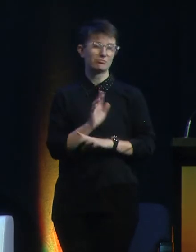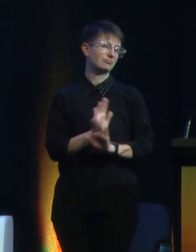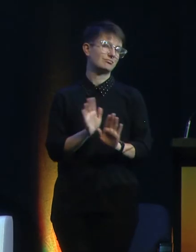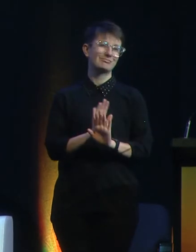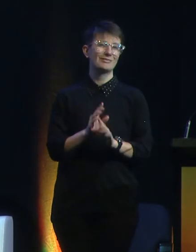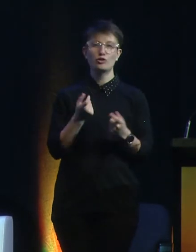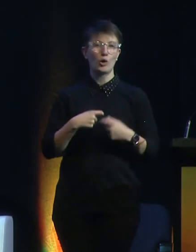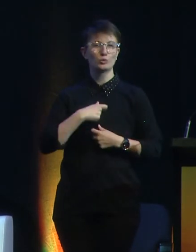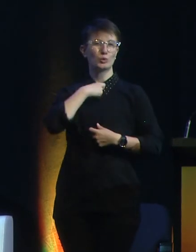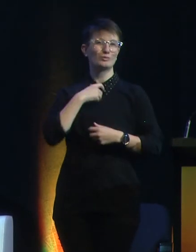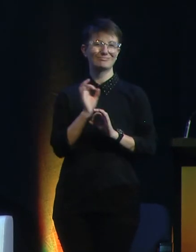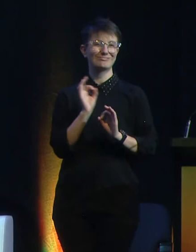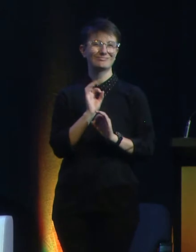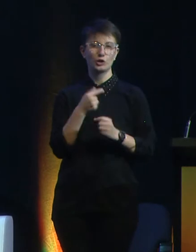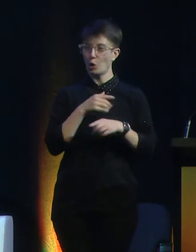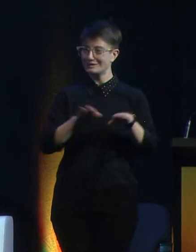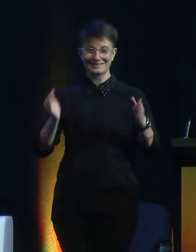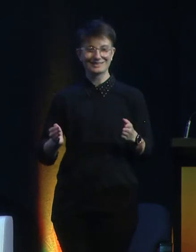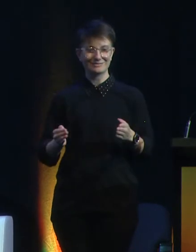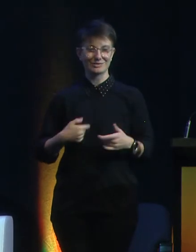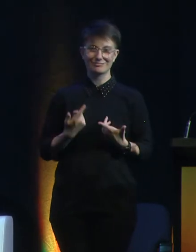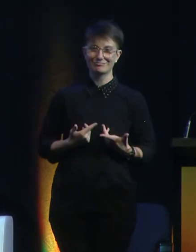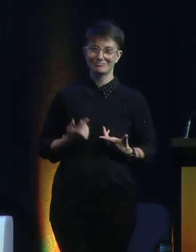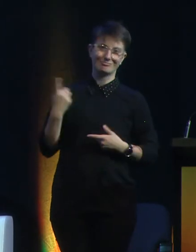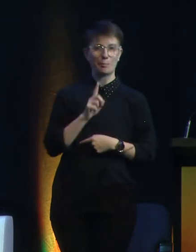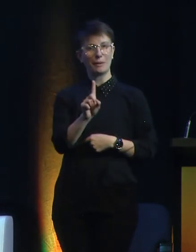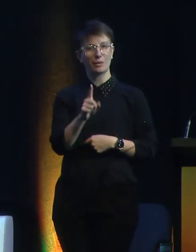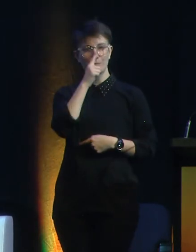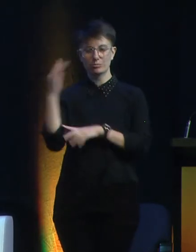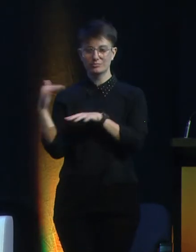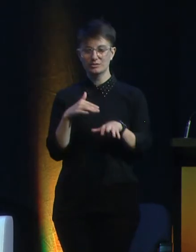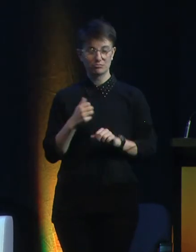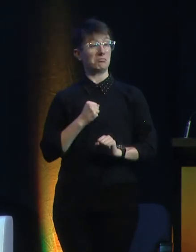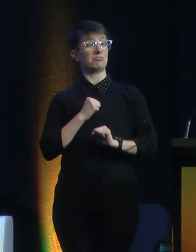quite startled by that because they’re used to obviously adding their two cents worth